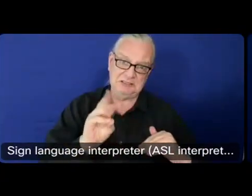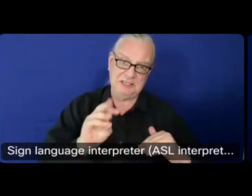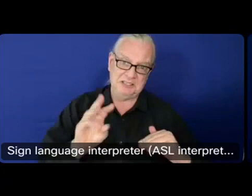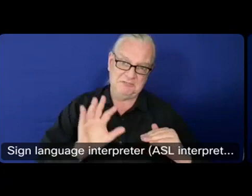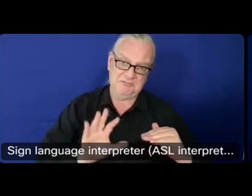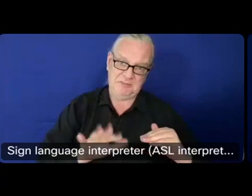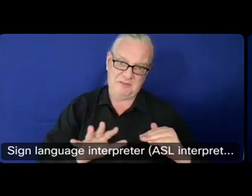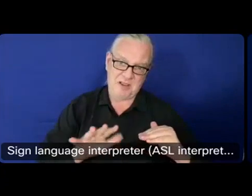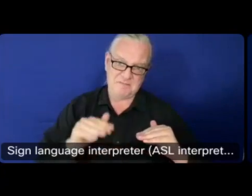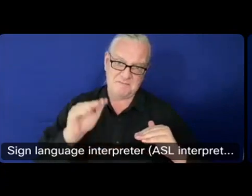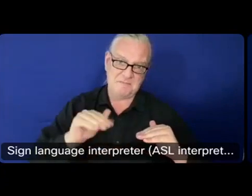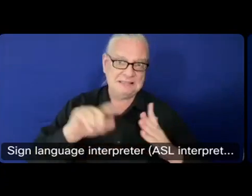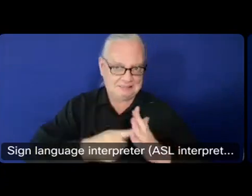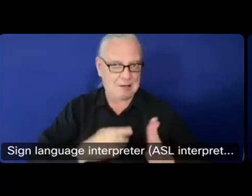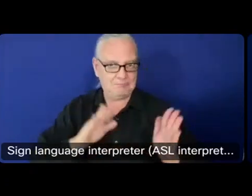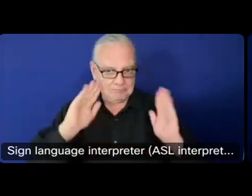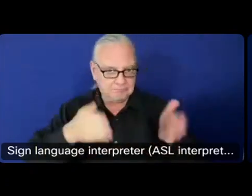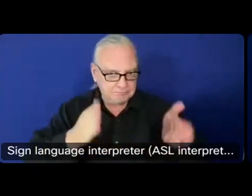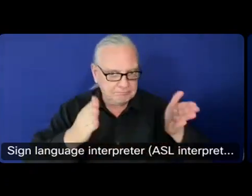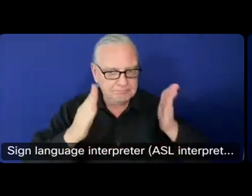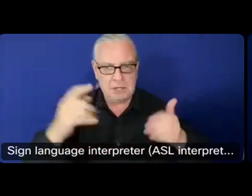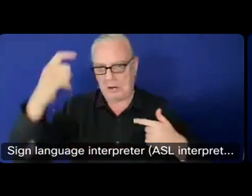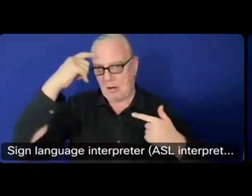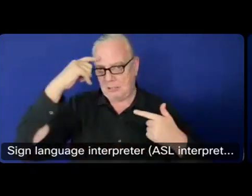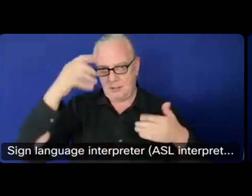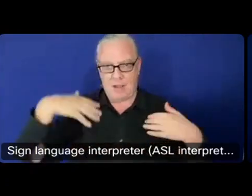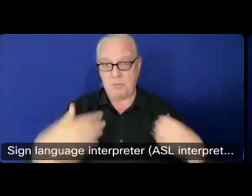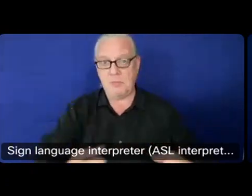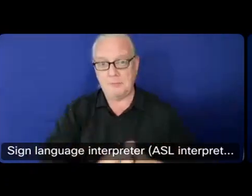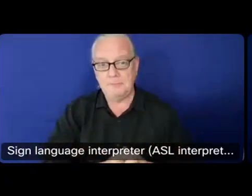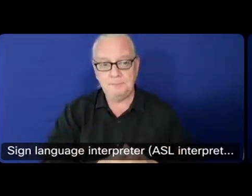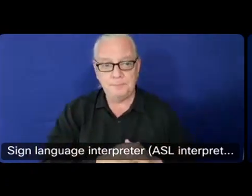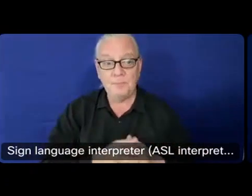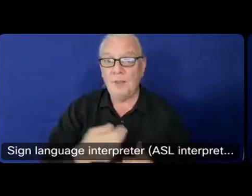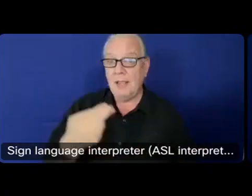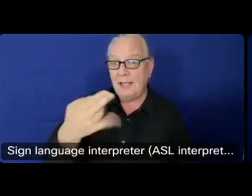benchmark. There are other things that HIV impacts. So,